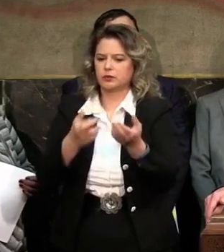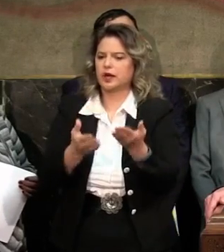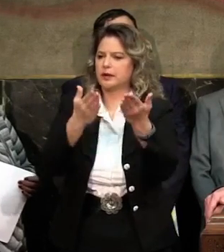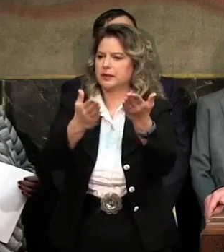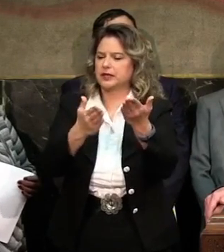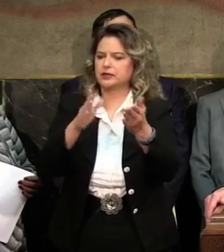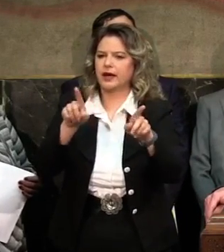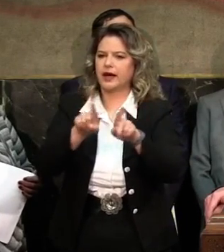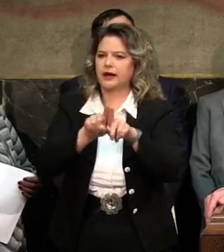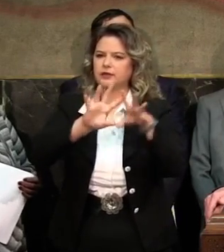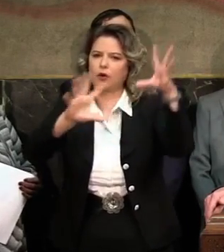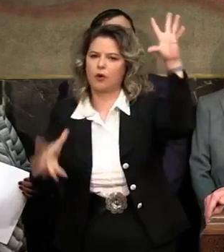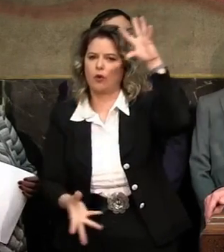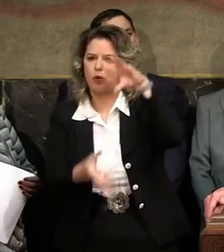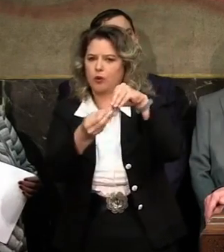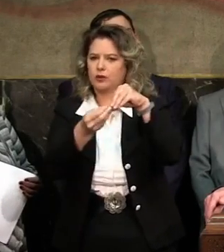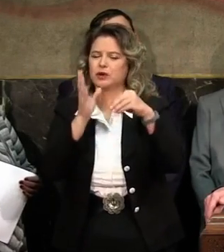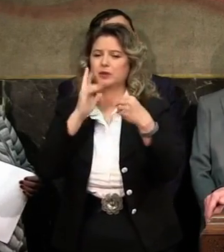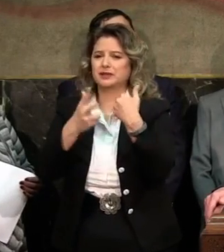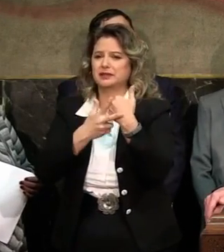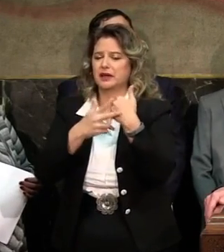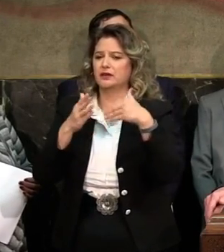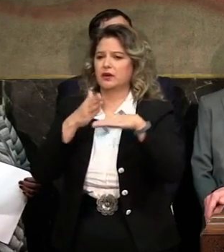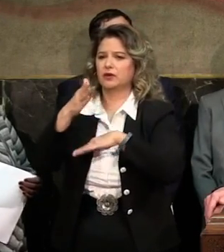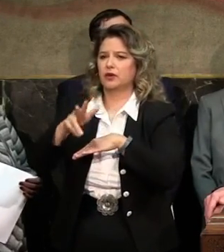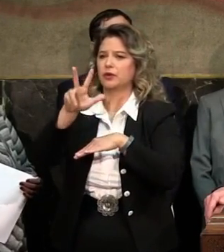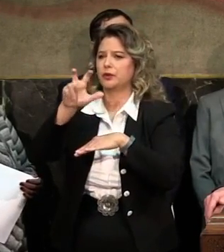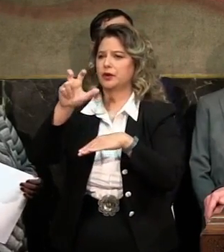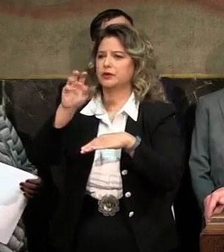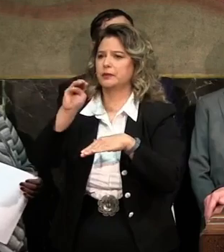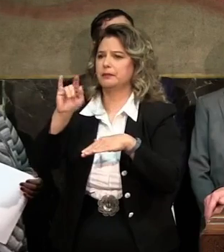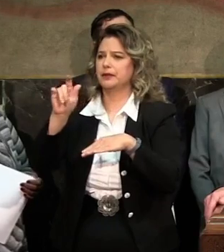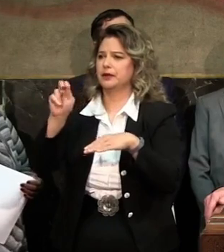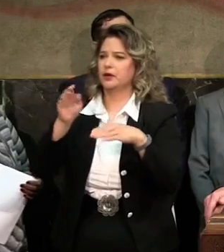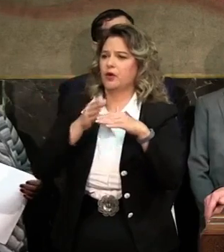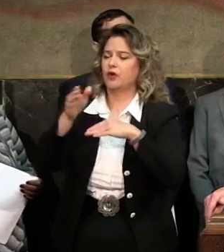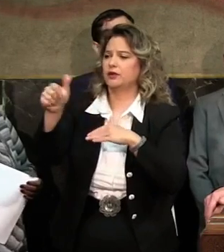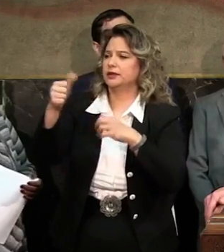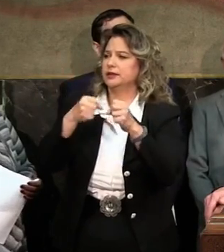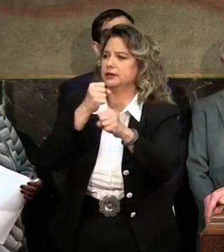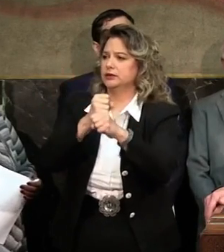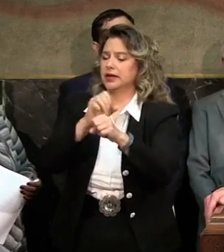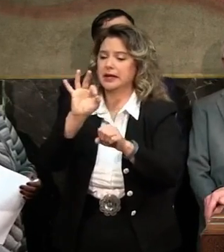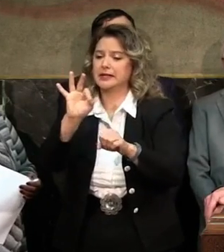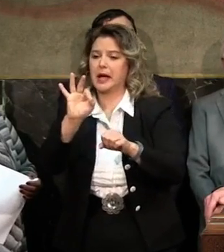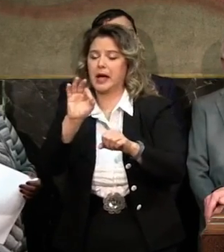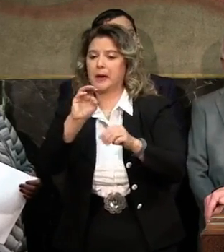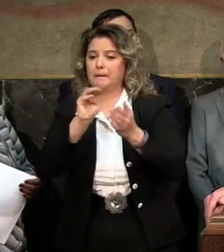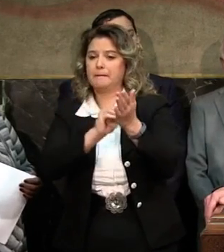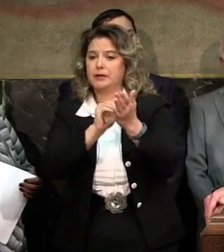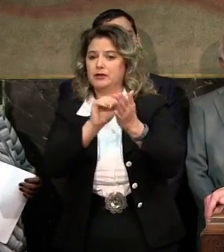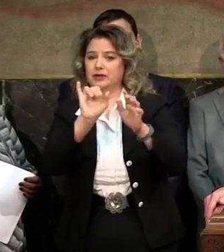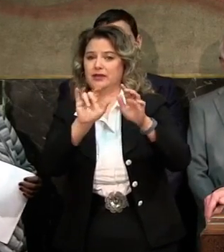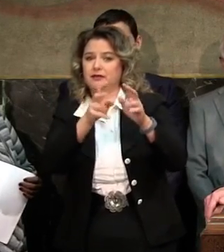save the state over 300 million in the next decade 9 million of that savings would be in the first year. To get the